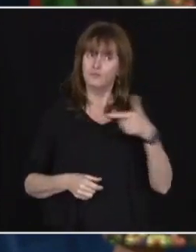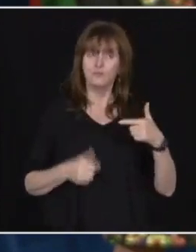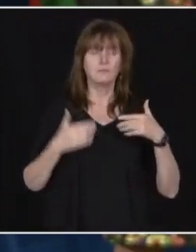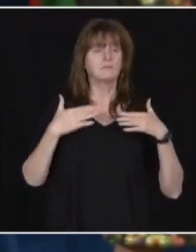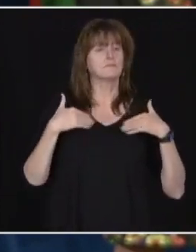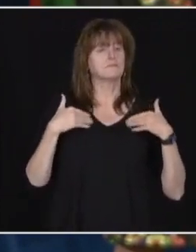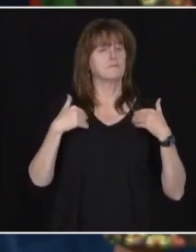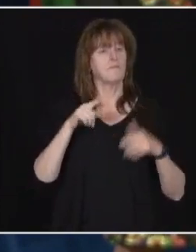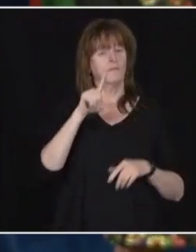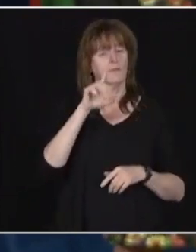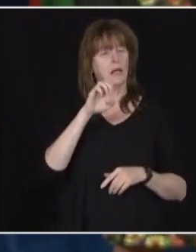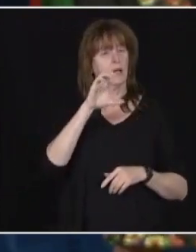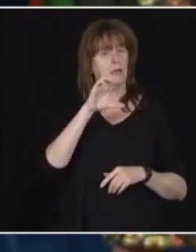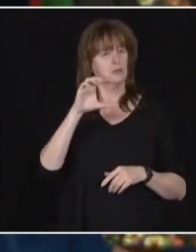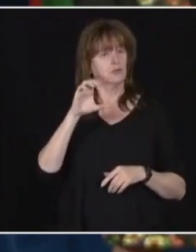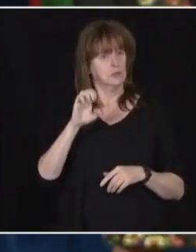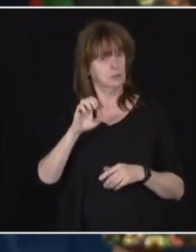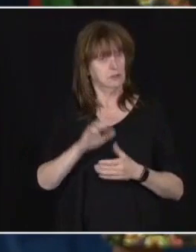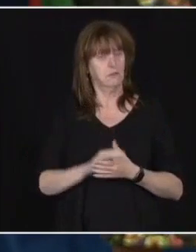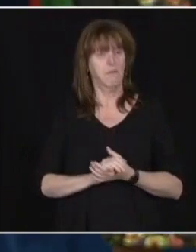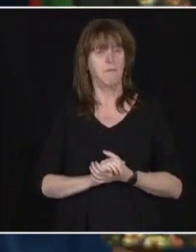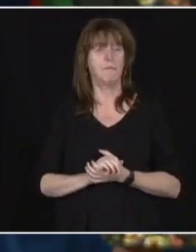the people of Ontario.